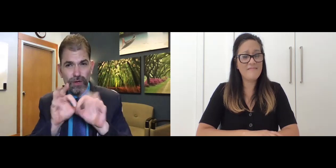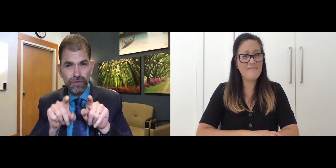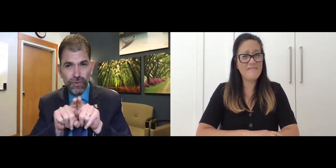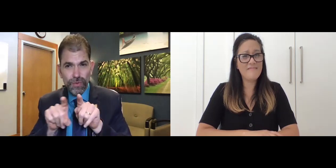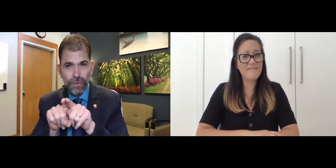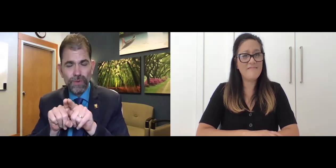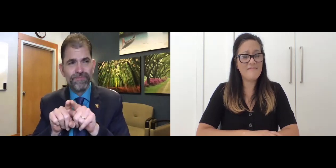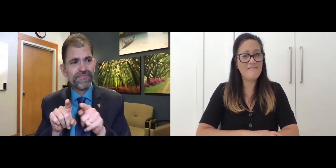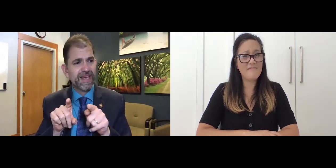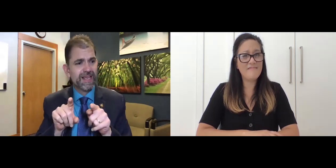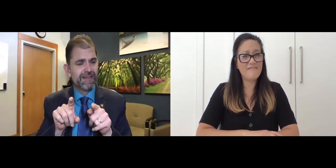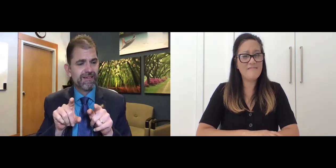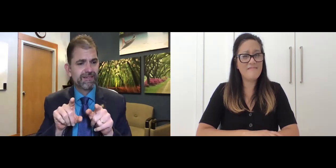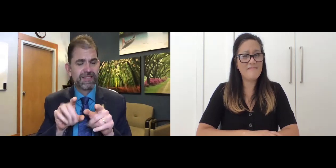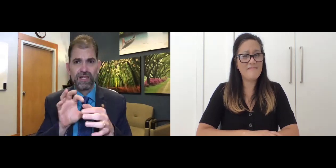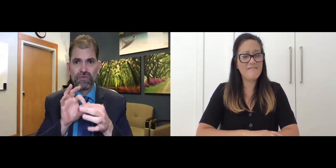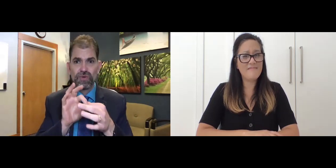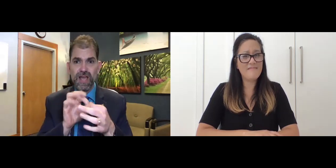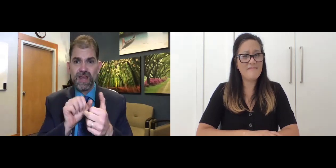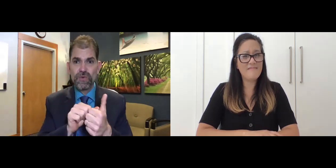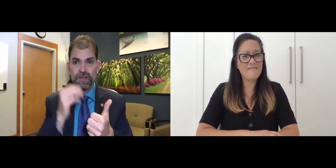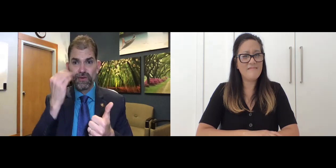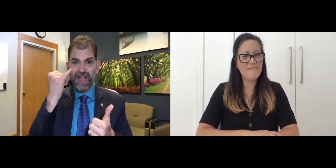Another thing that's really important